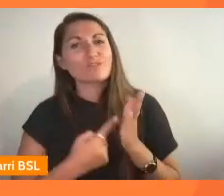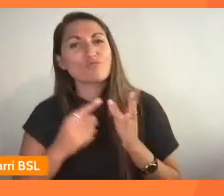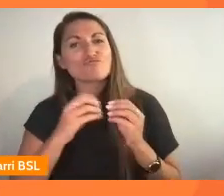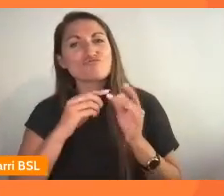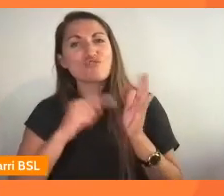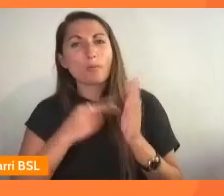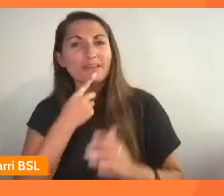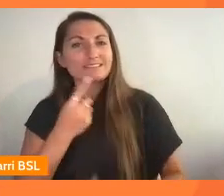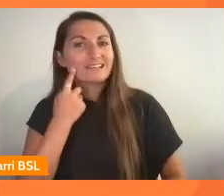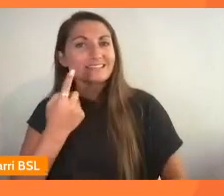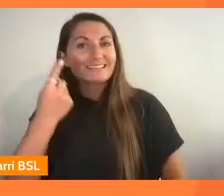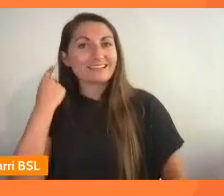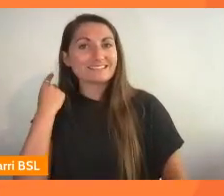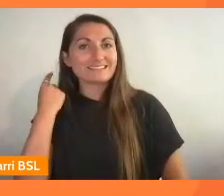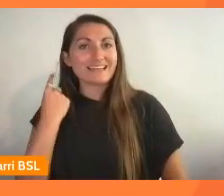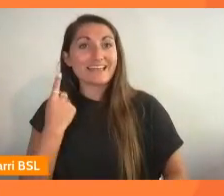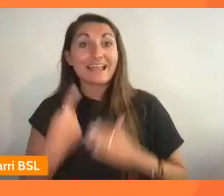is when you break it.